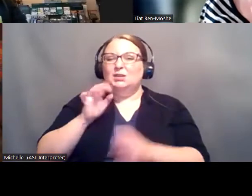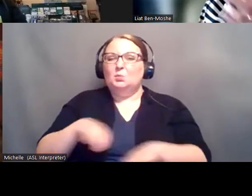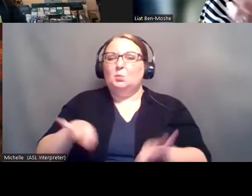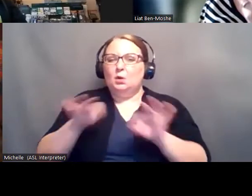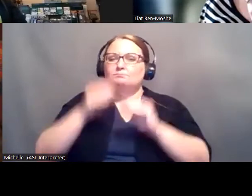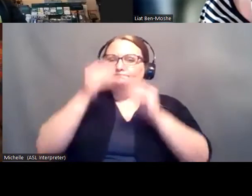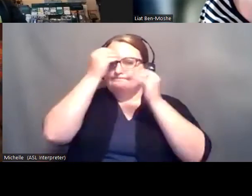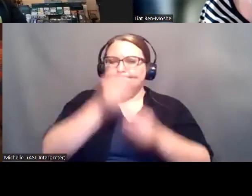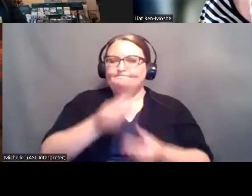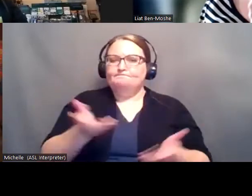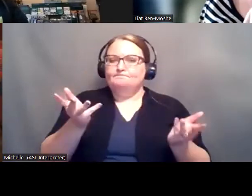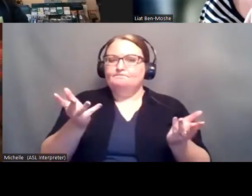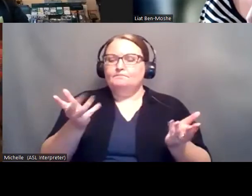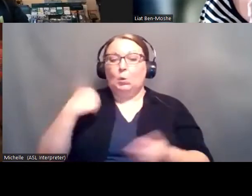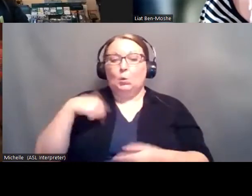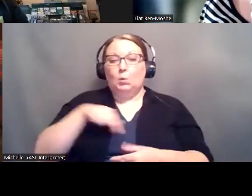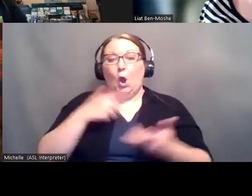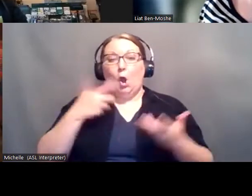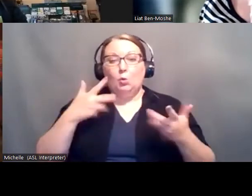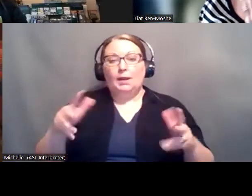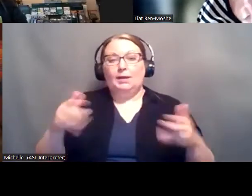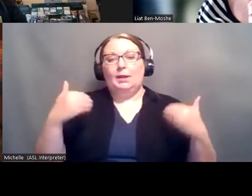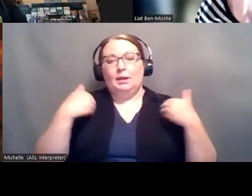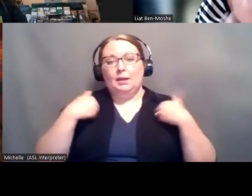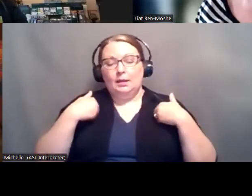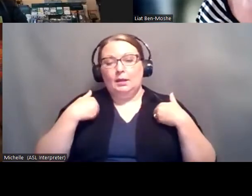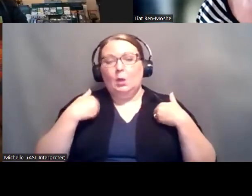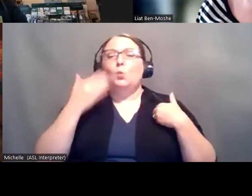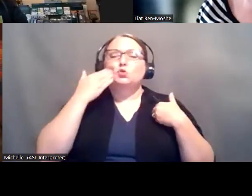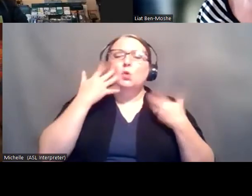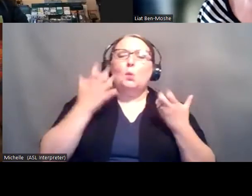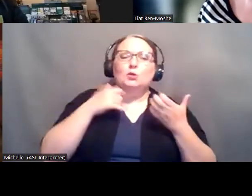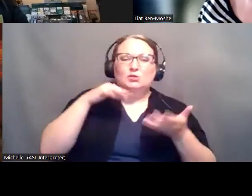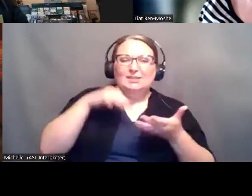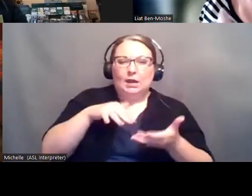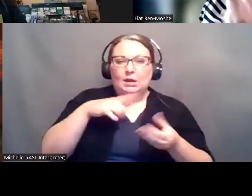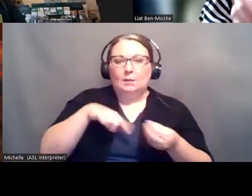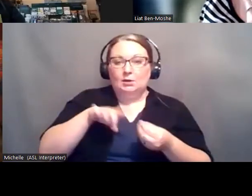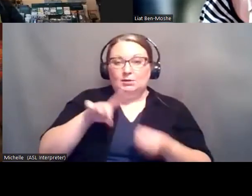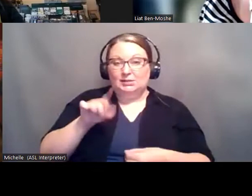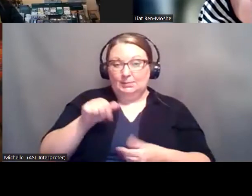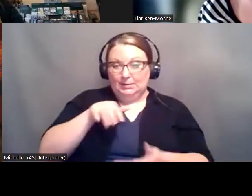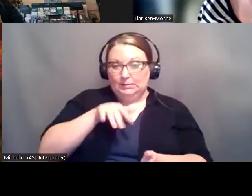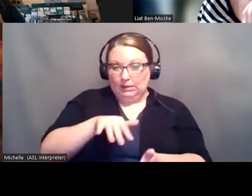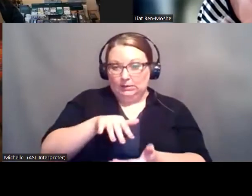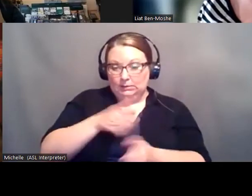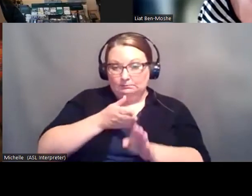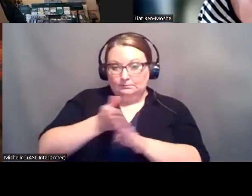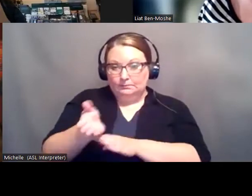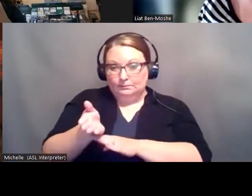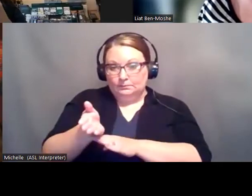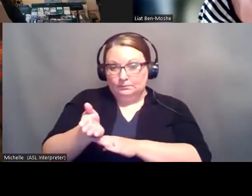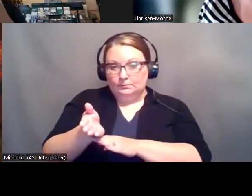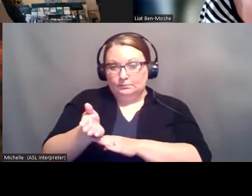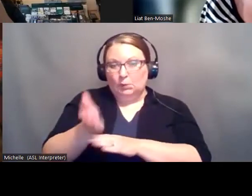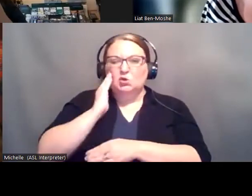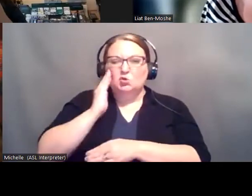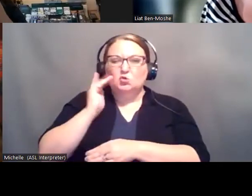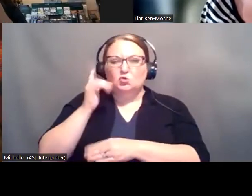So we knew we wanted to study disability studies, so we knew what disability studies was a little bit.